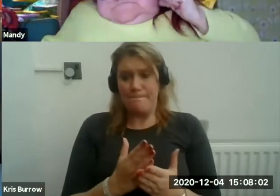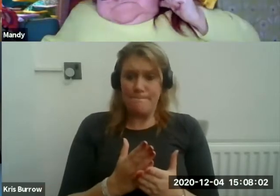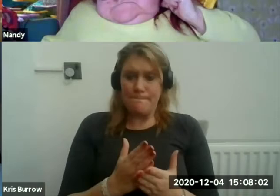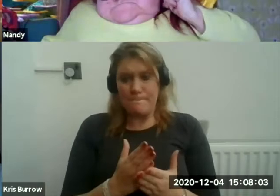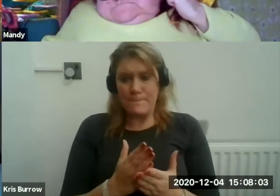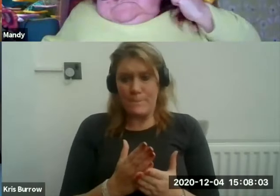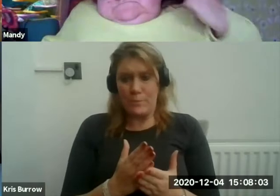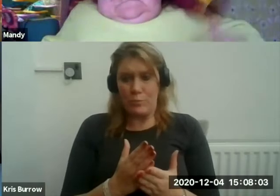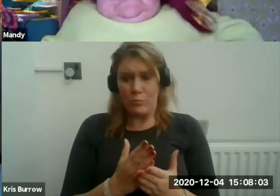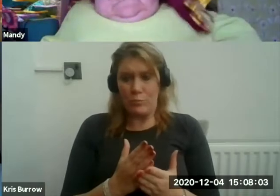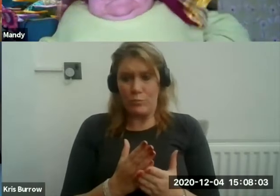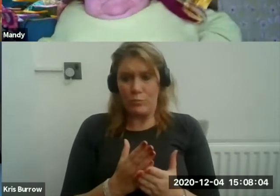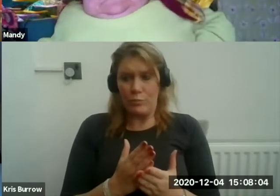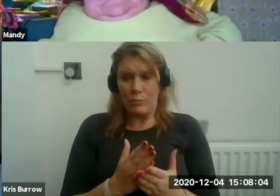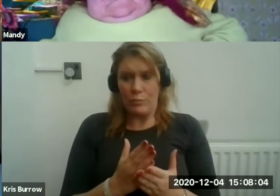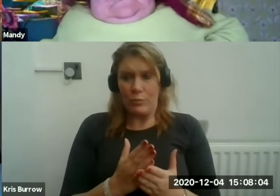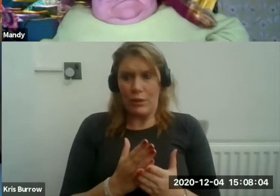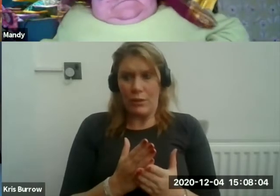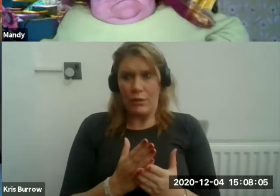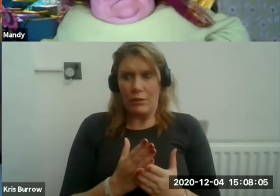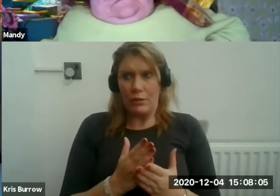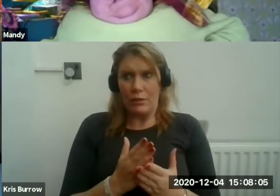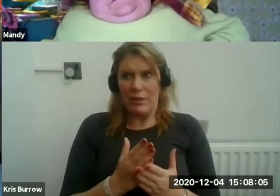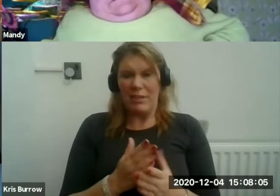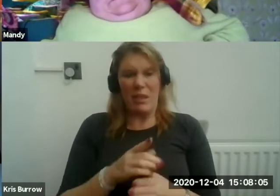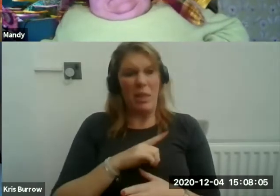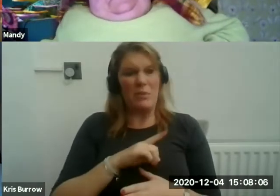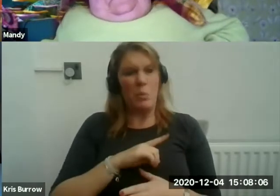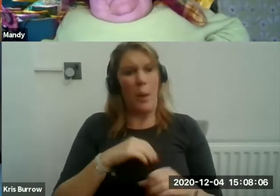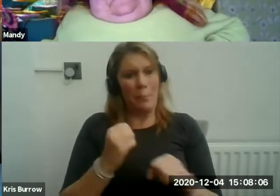strands informing the decision that we took.